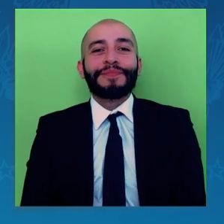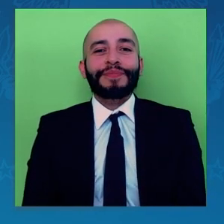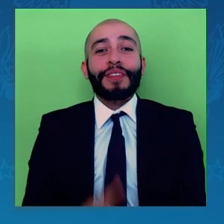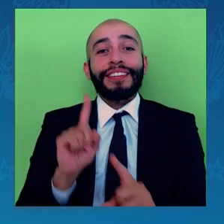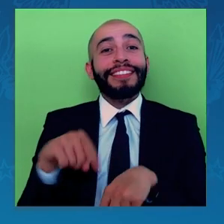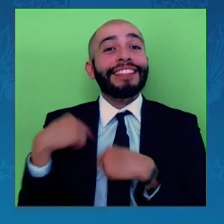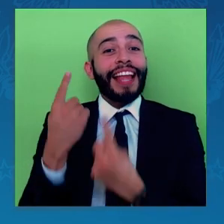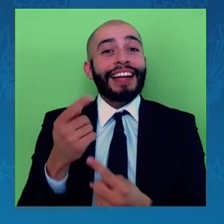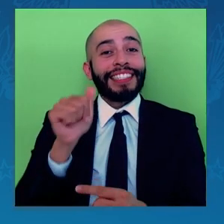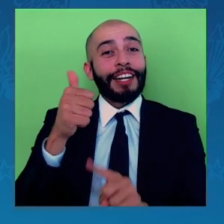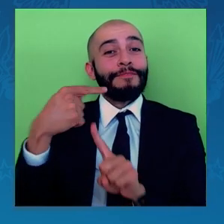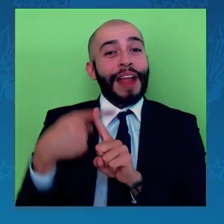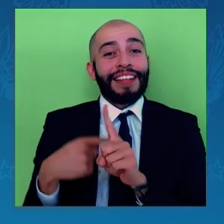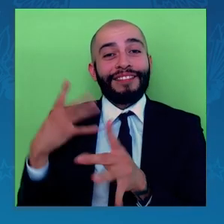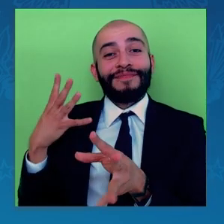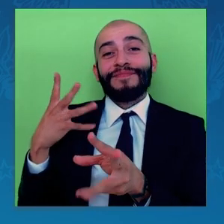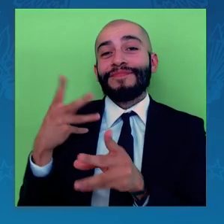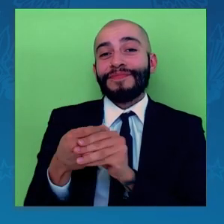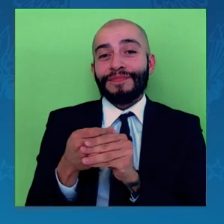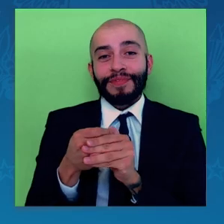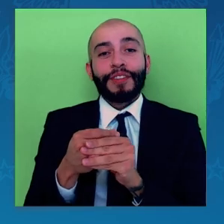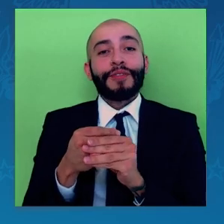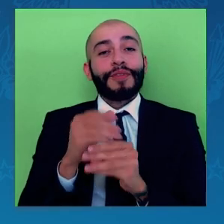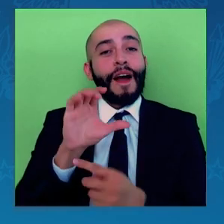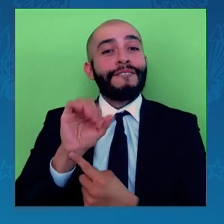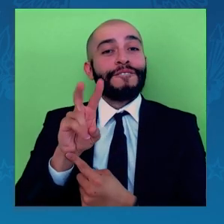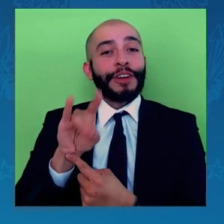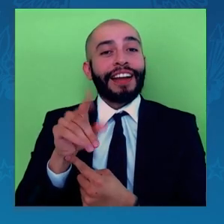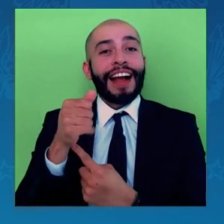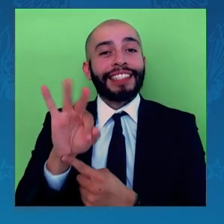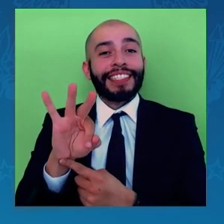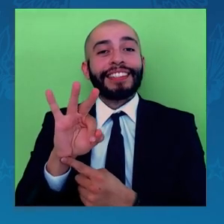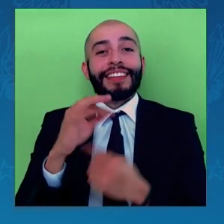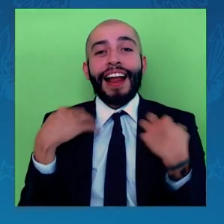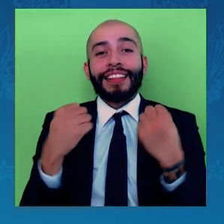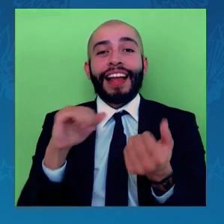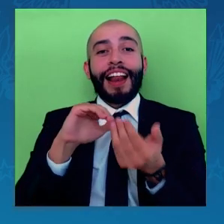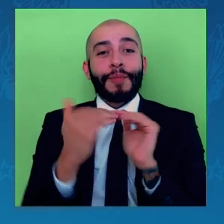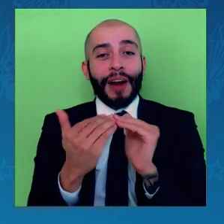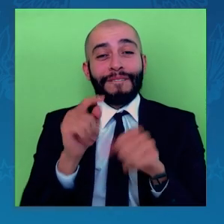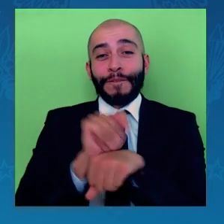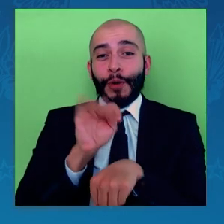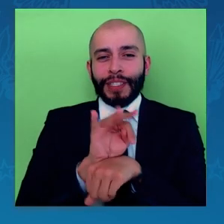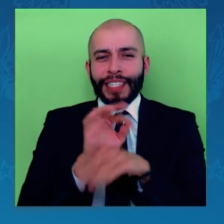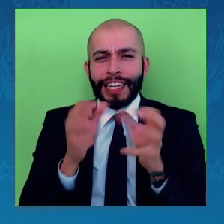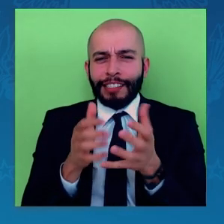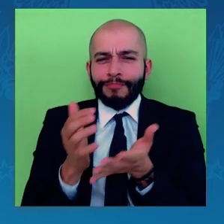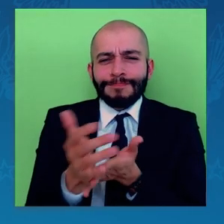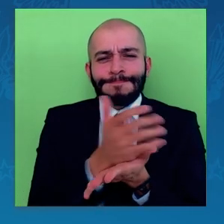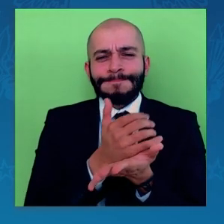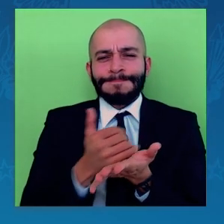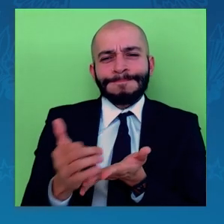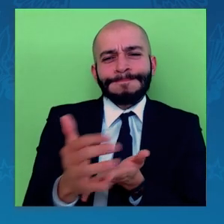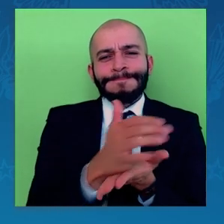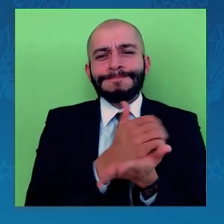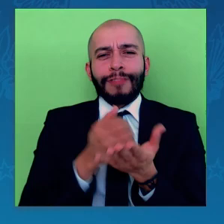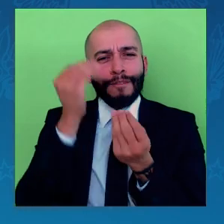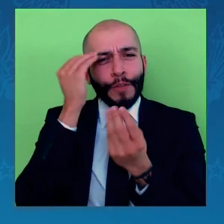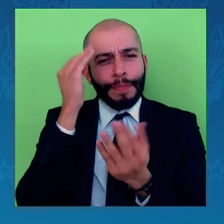has been collecting information in order to provide recommendations that will continue to guide our health equity work.